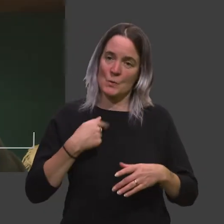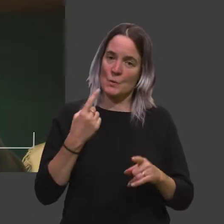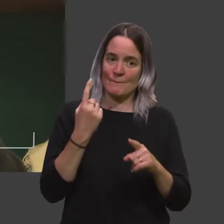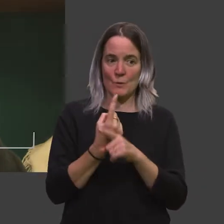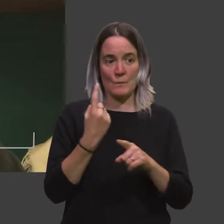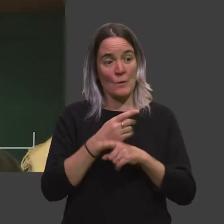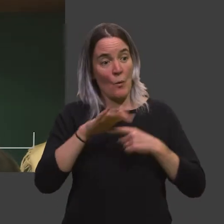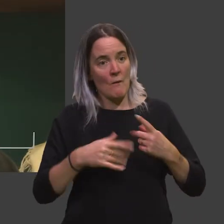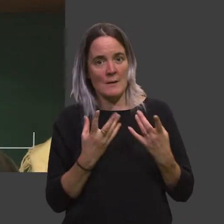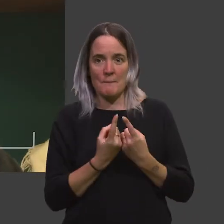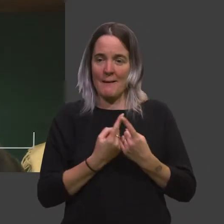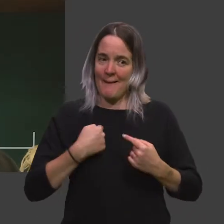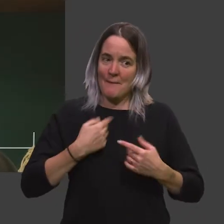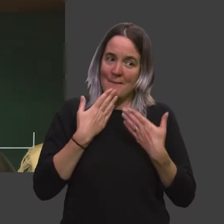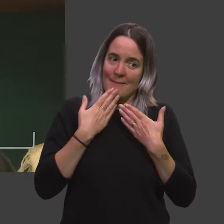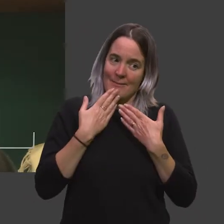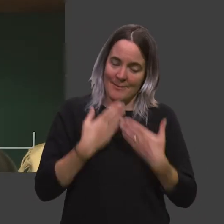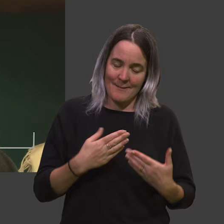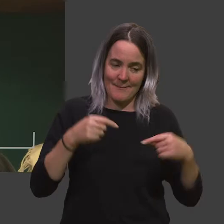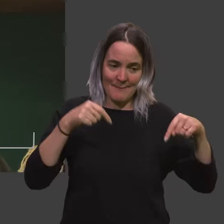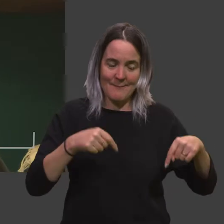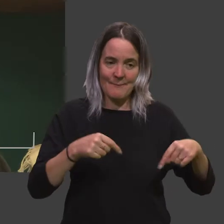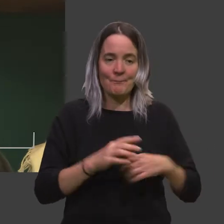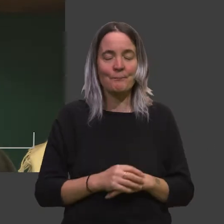Well, I was going to talk about the National Health Service.